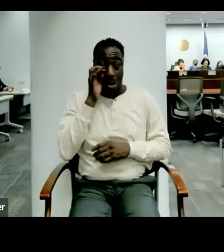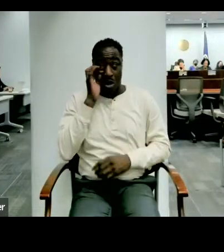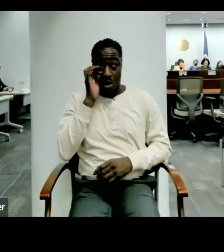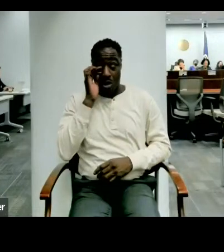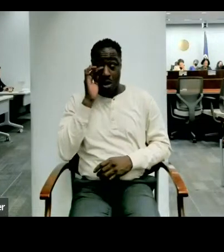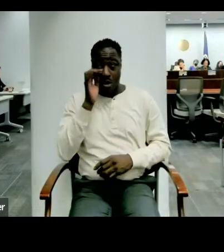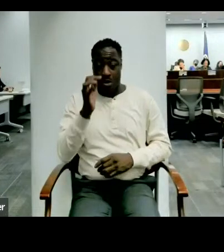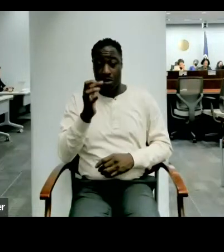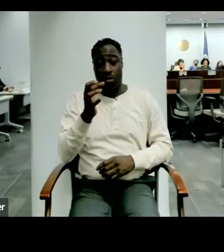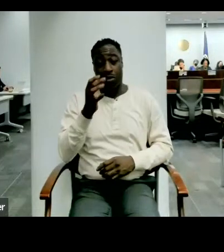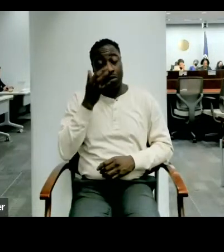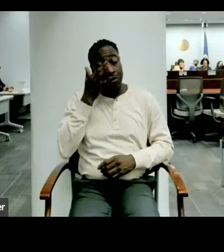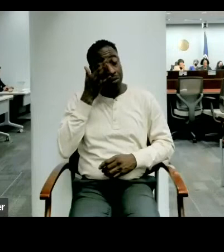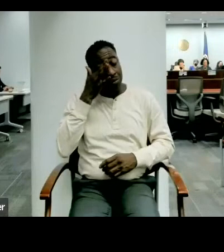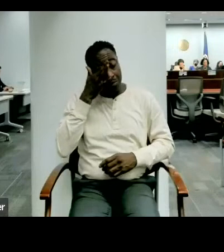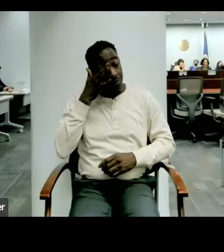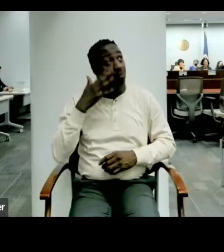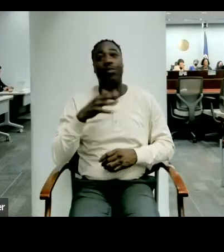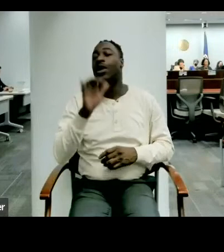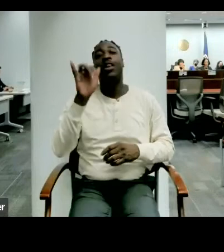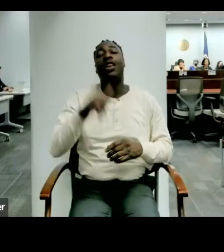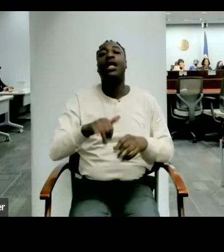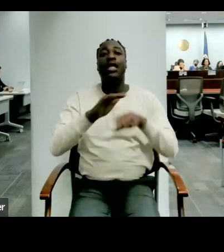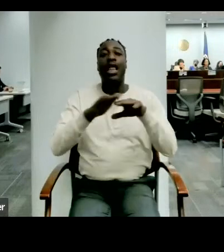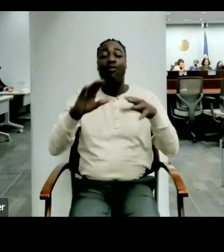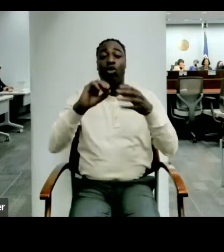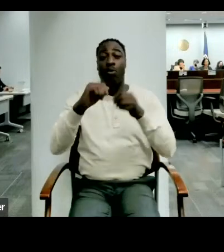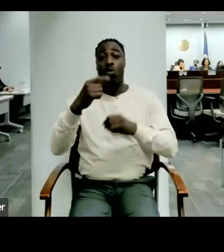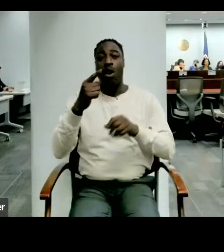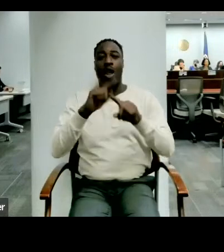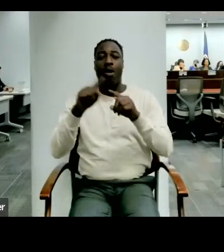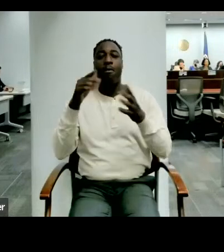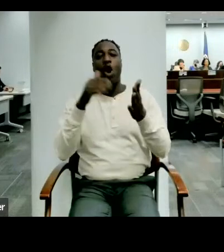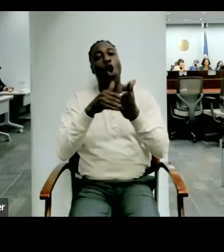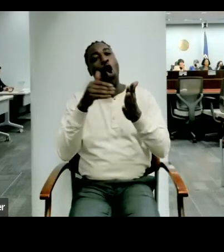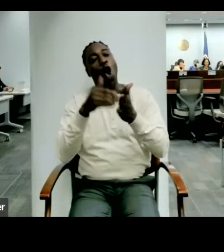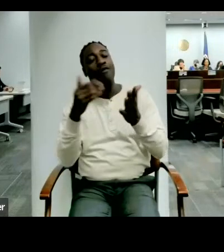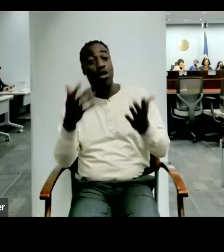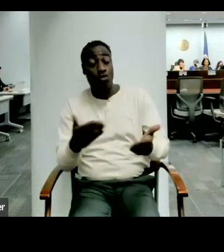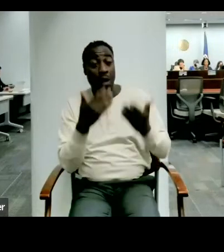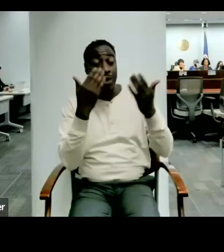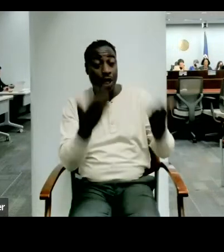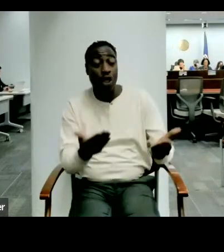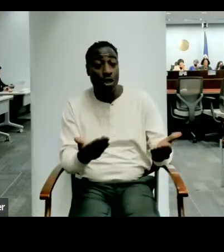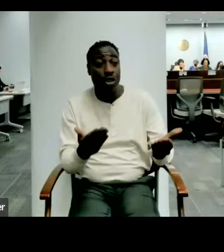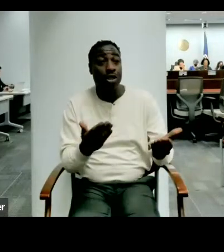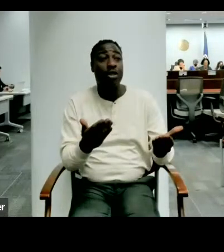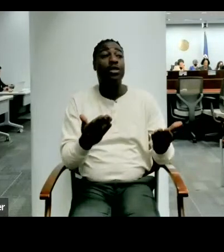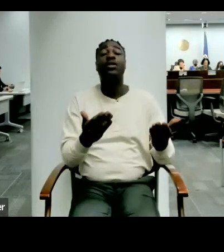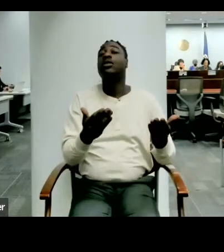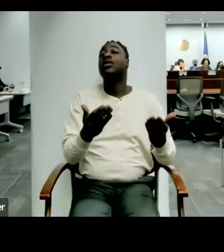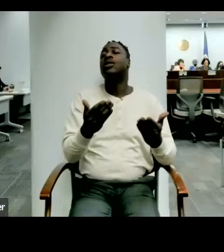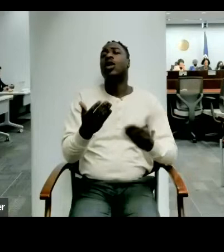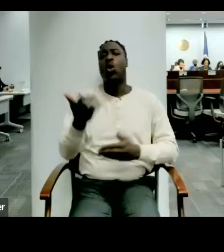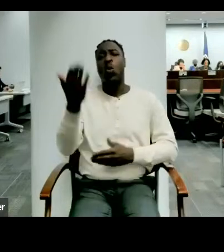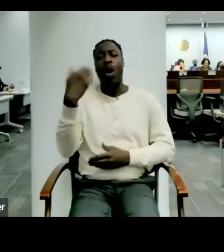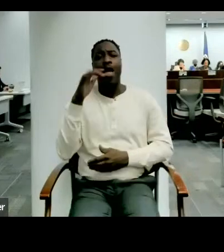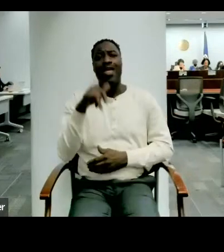That's kind of level one. But often there, the recommendation was that the EEO1 report would